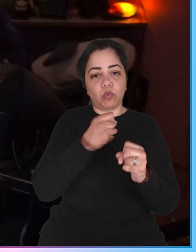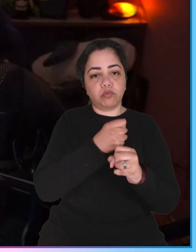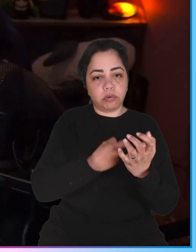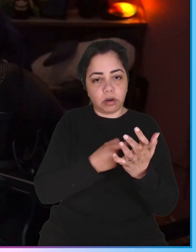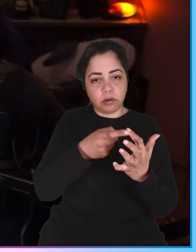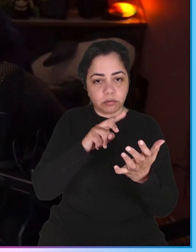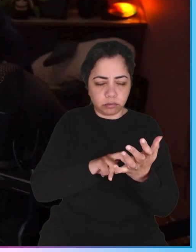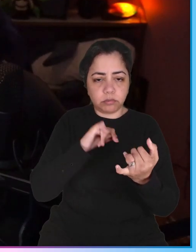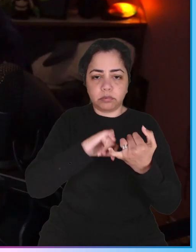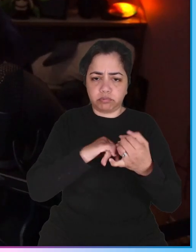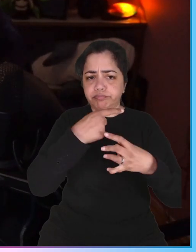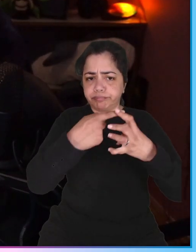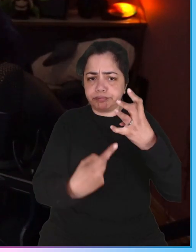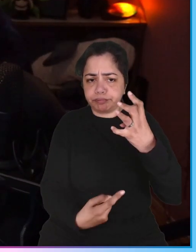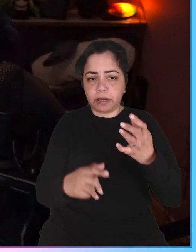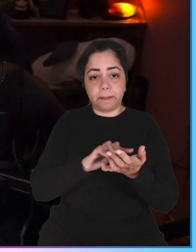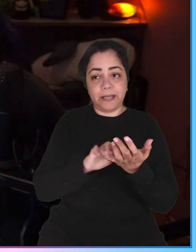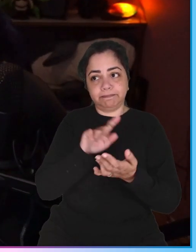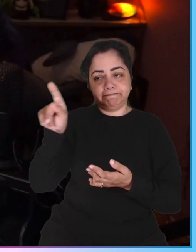set longer windows on reaction time events